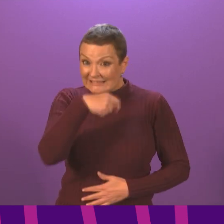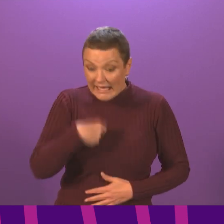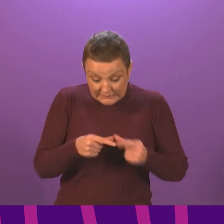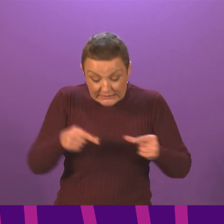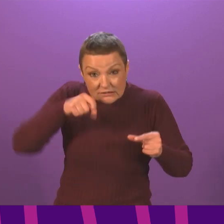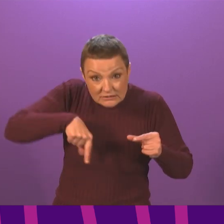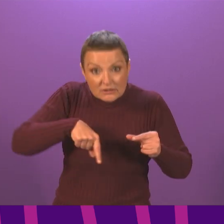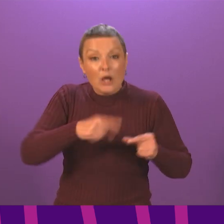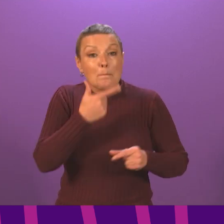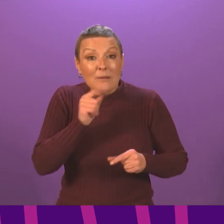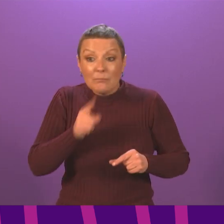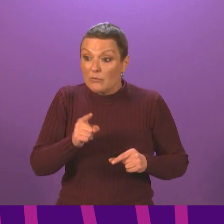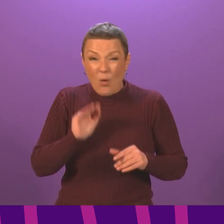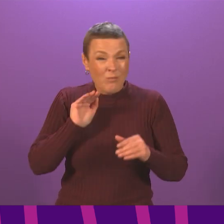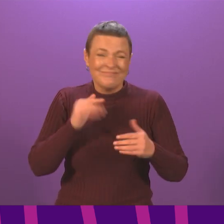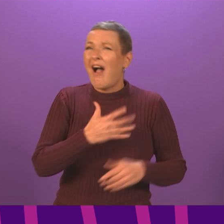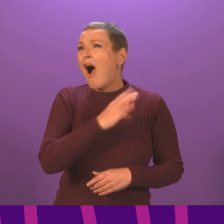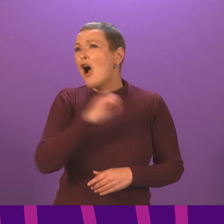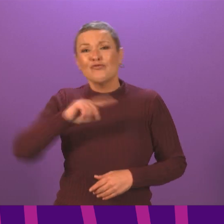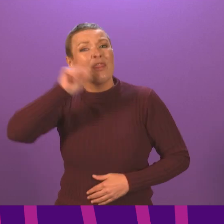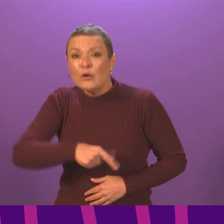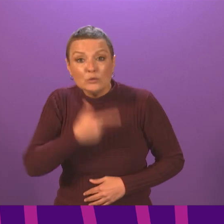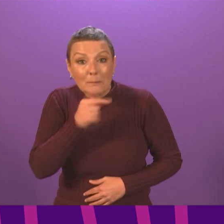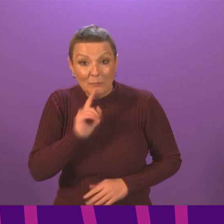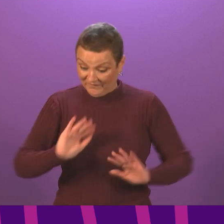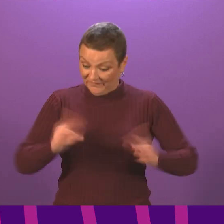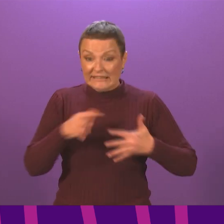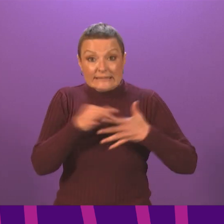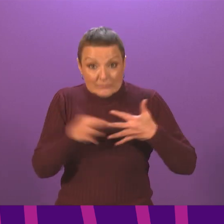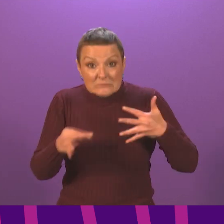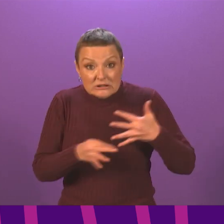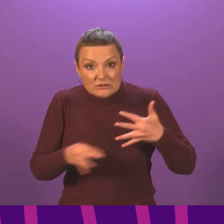without symptoms, in order to actively find the virus, and, with the continuing co-operation